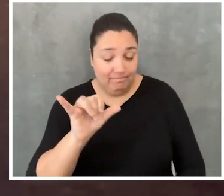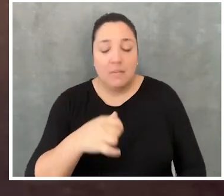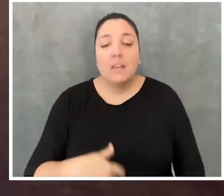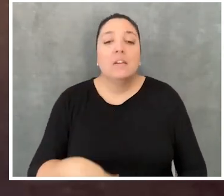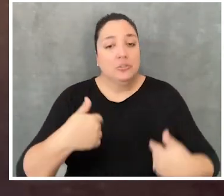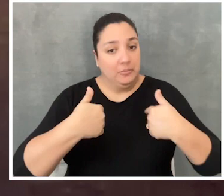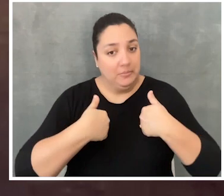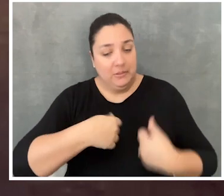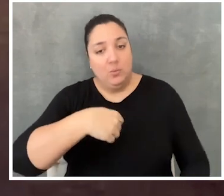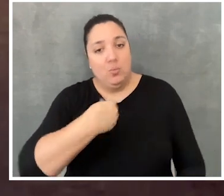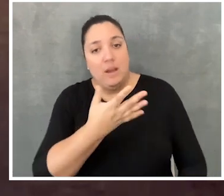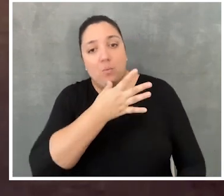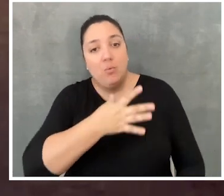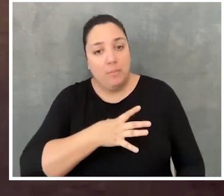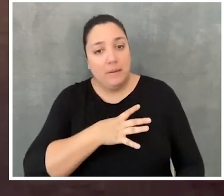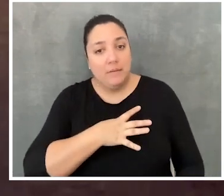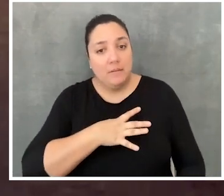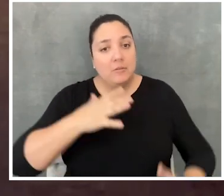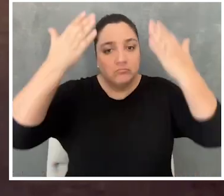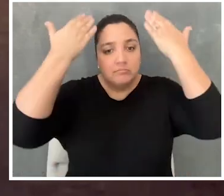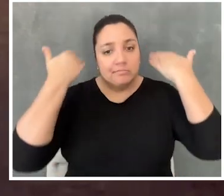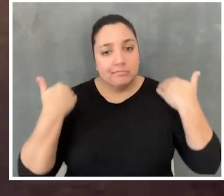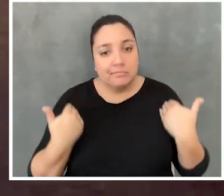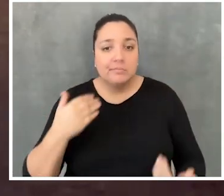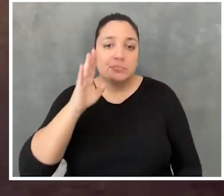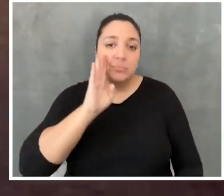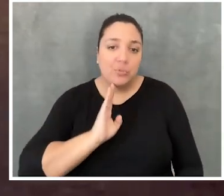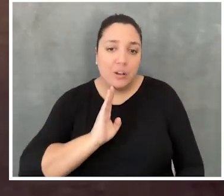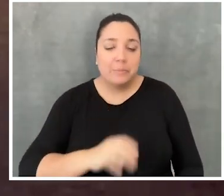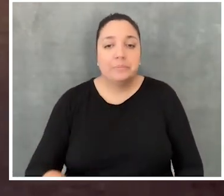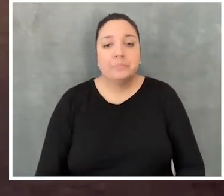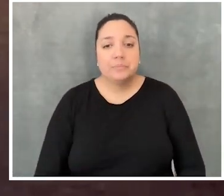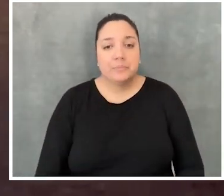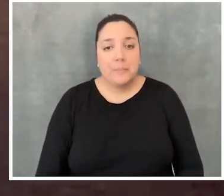So I am a white woman with long brown hair. I have a